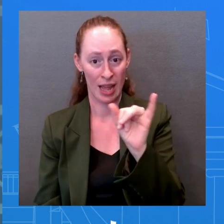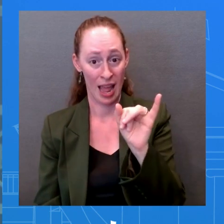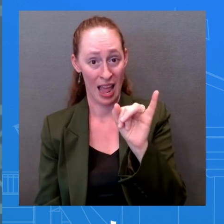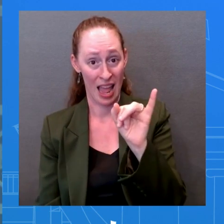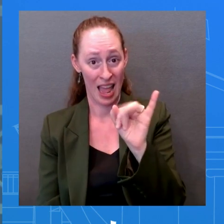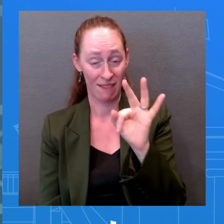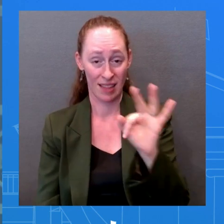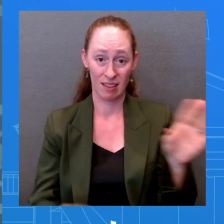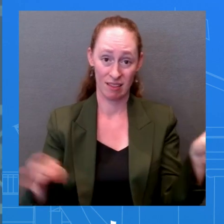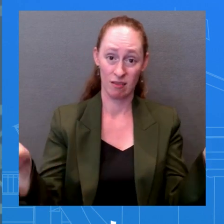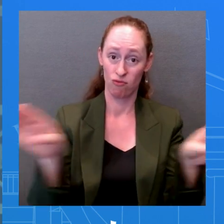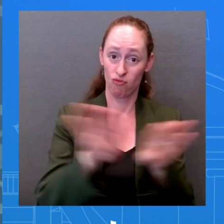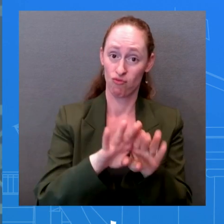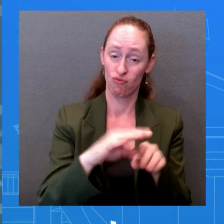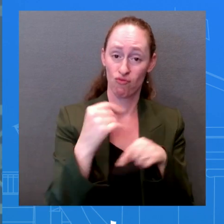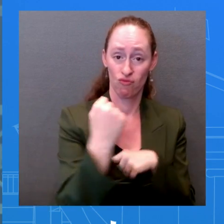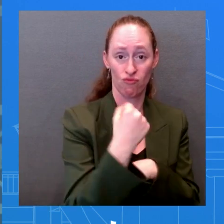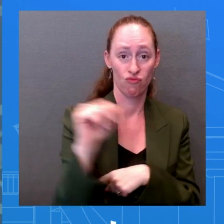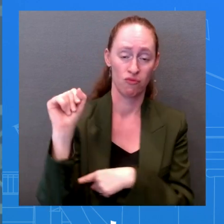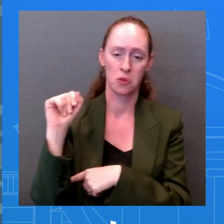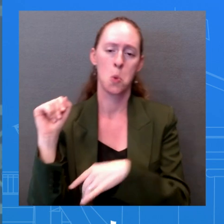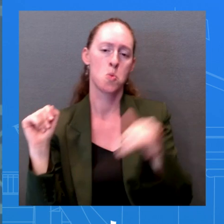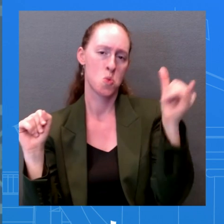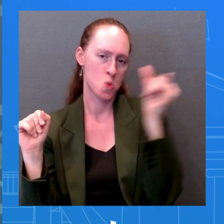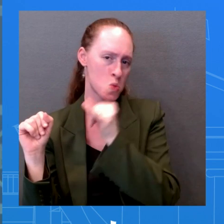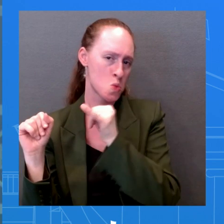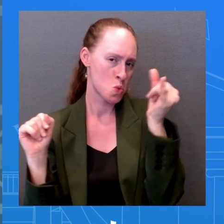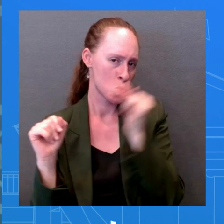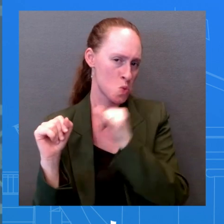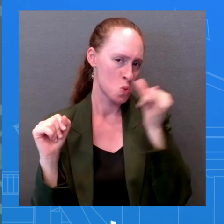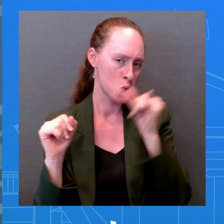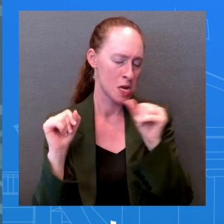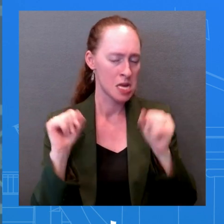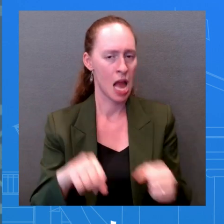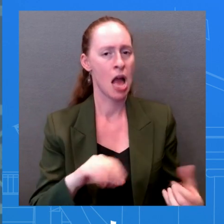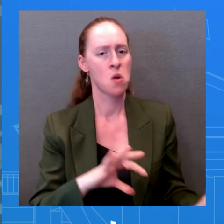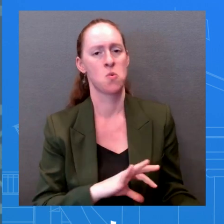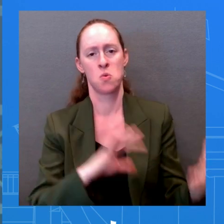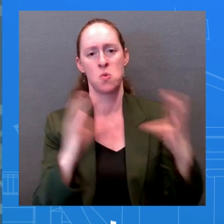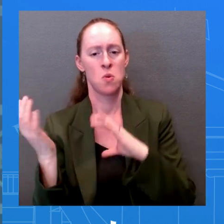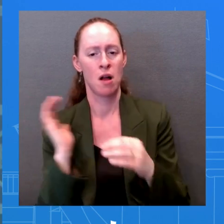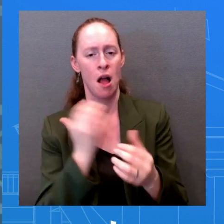So what we saw, you know, the last few hours in this -- in this --